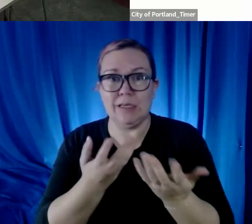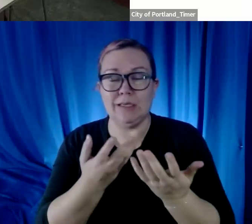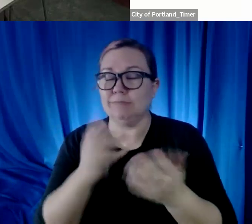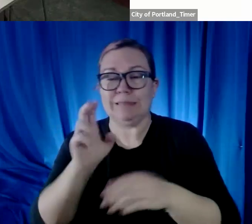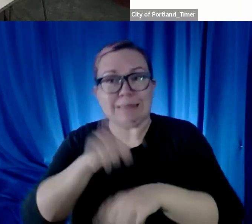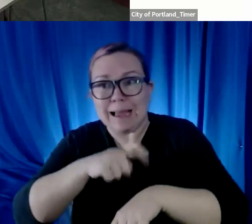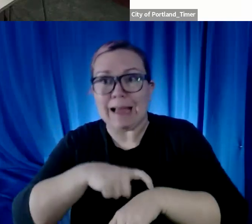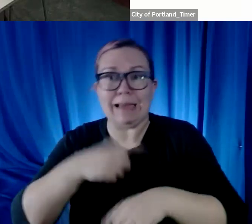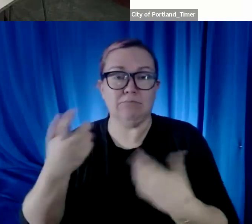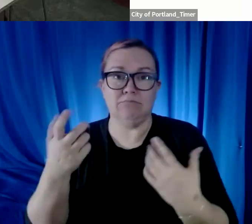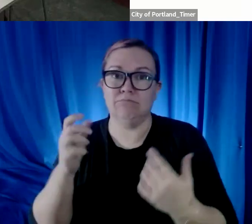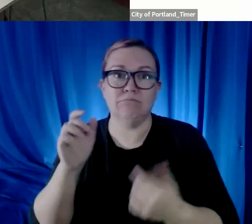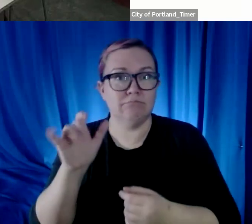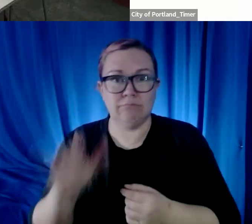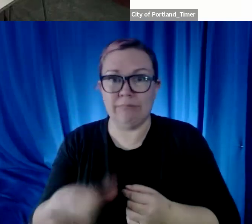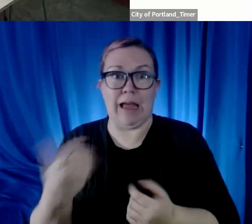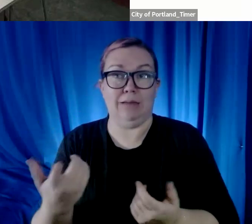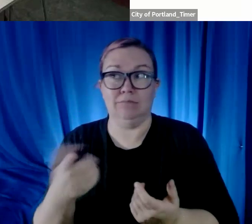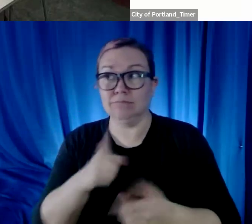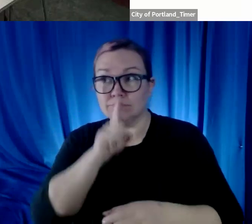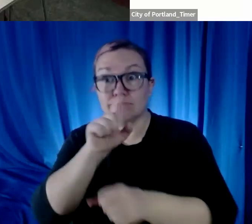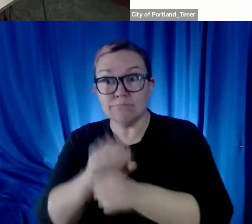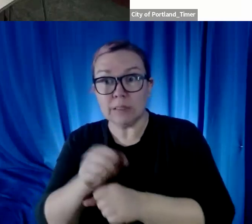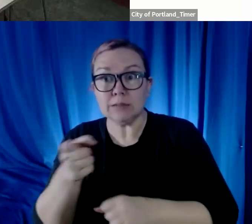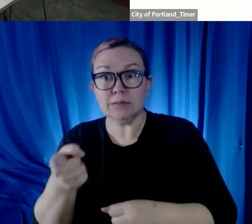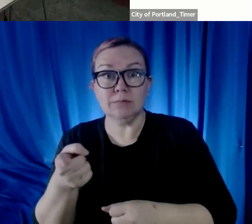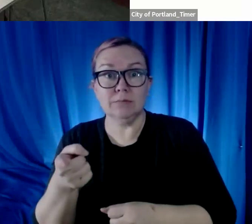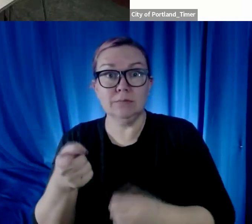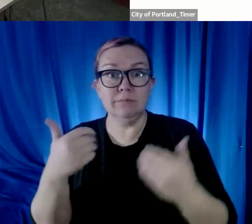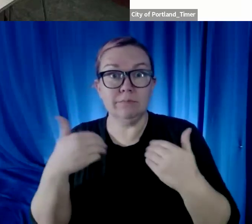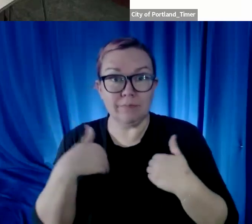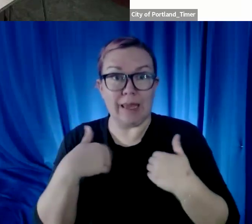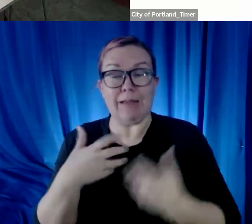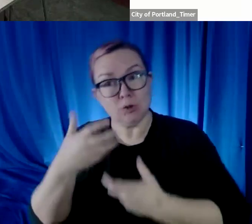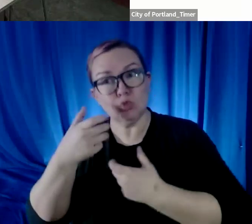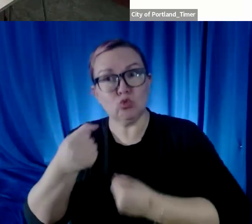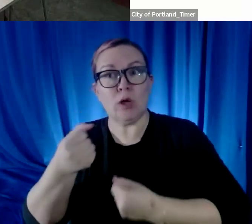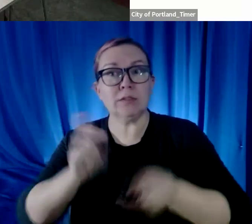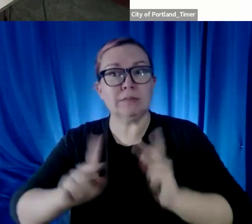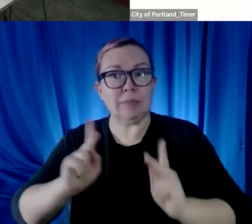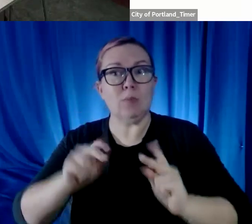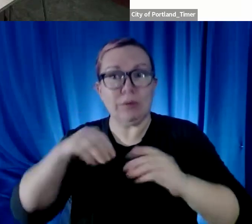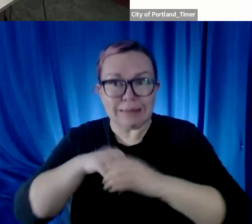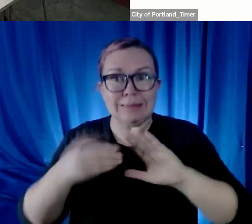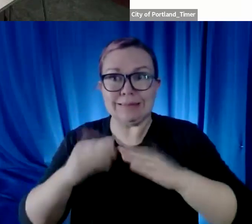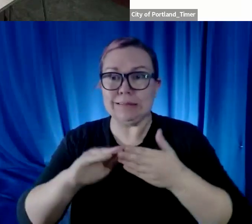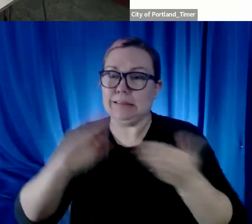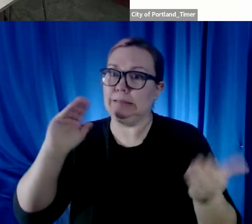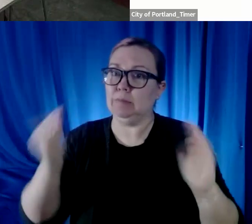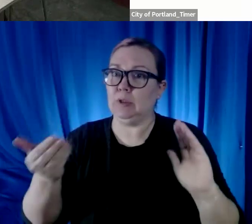And money like they actually have the trust of folks in the city as opposed to cops.